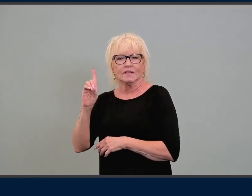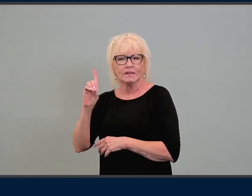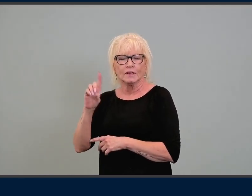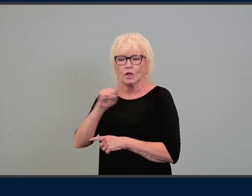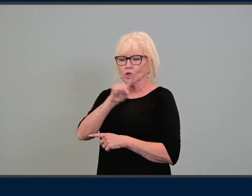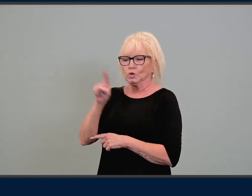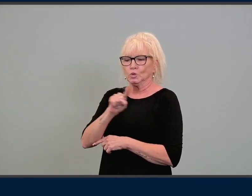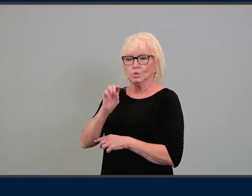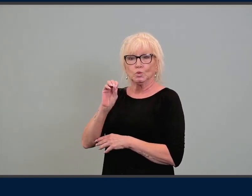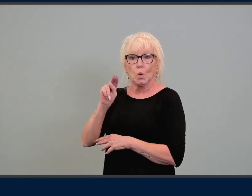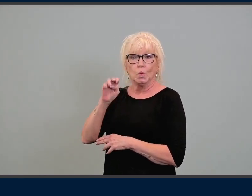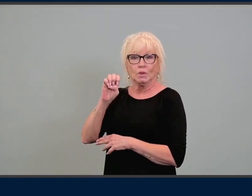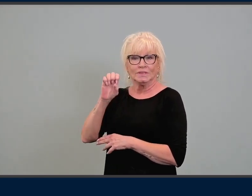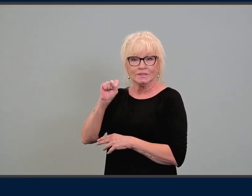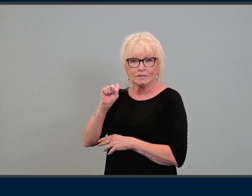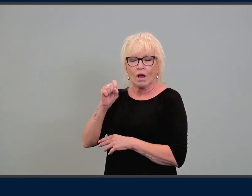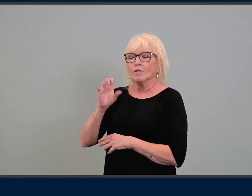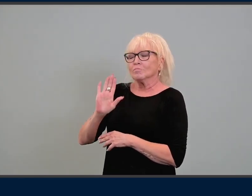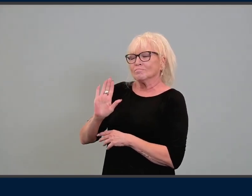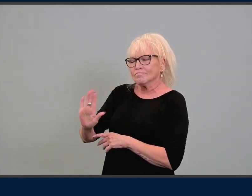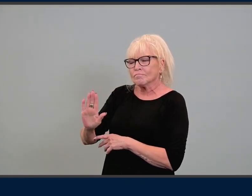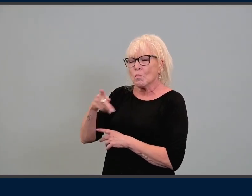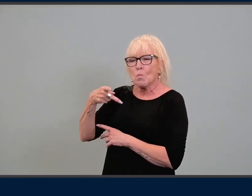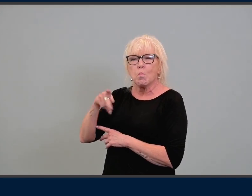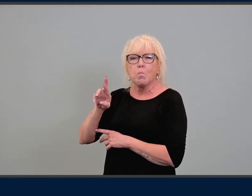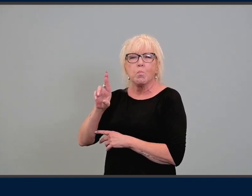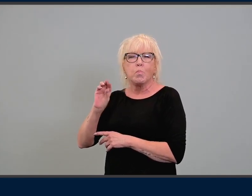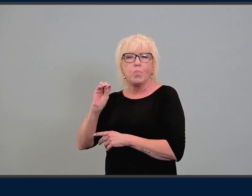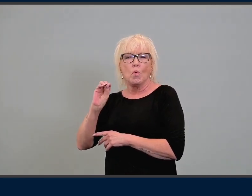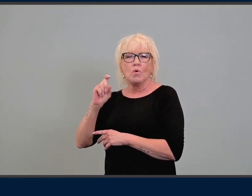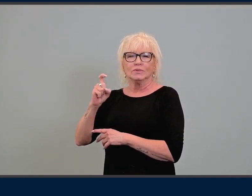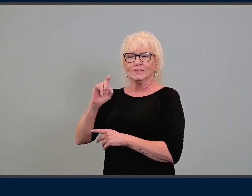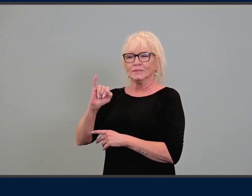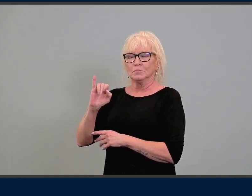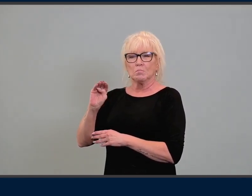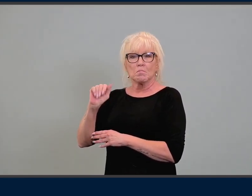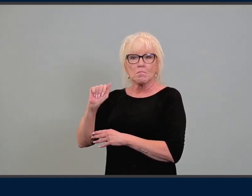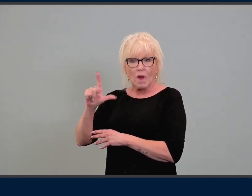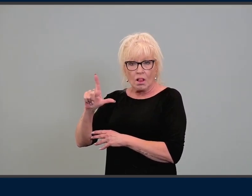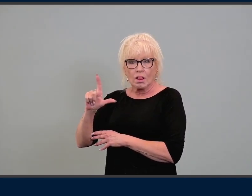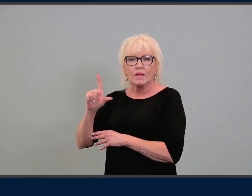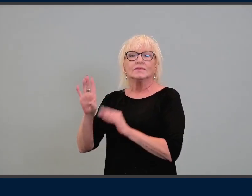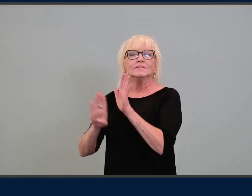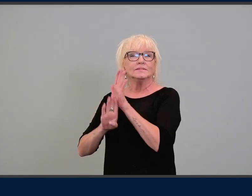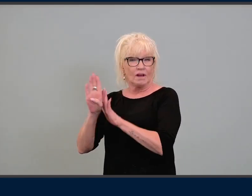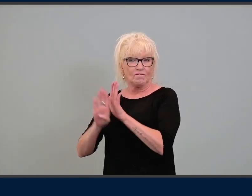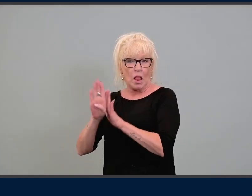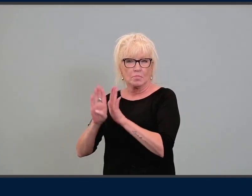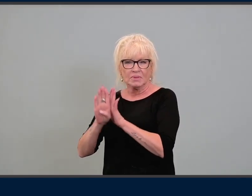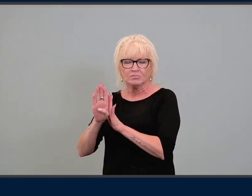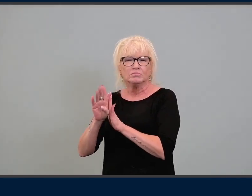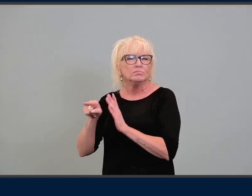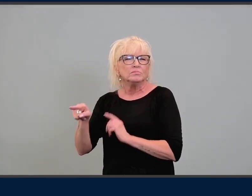Also, it does support the ZPD, which is also called the zones of proximal development.